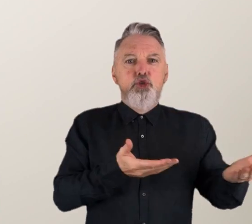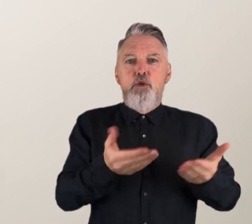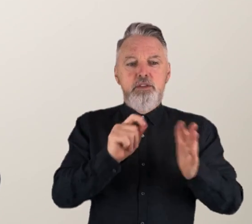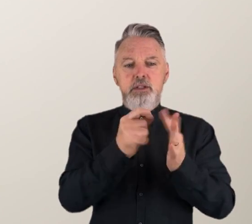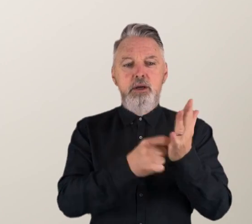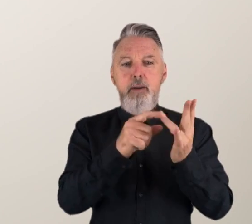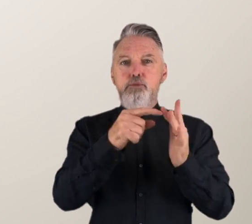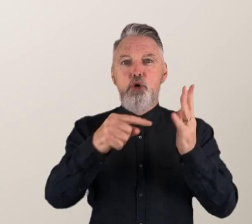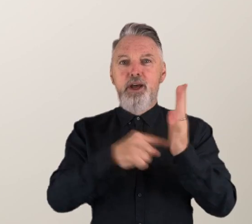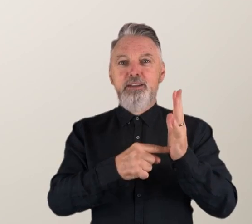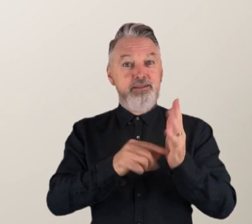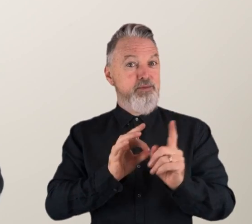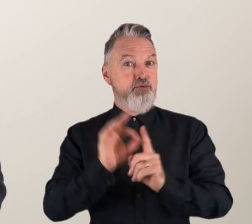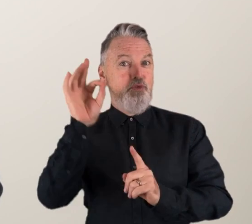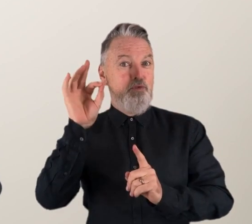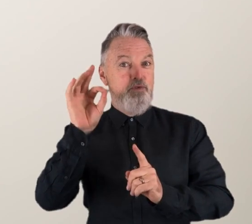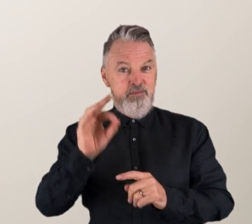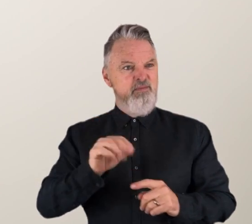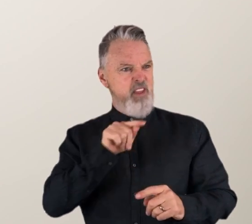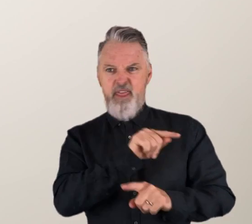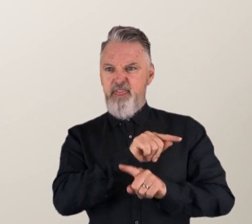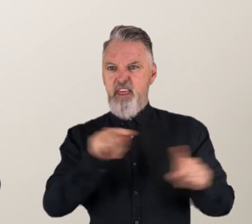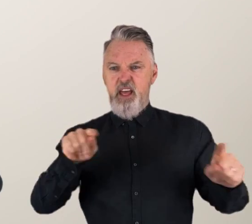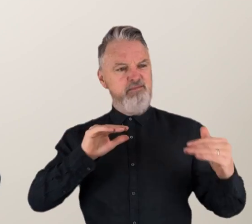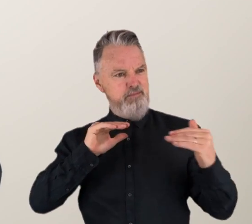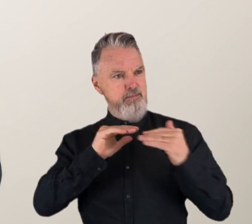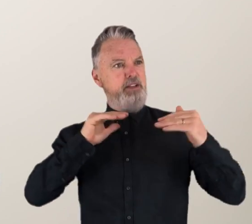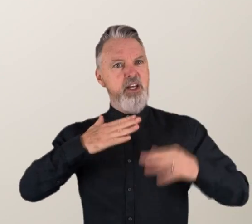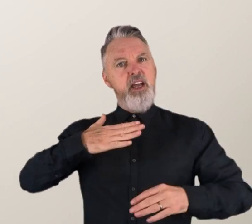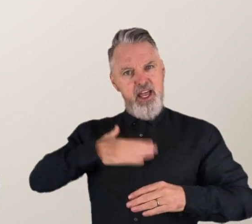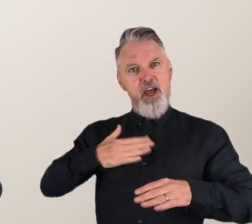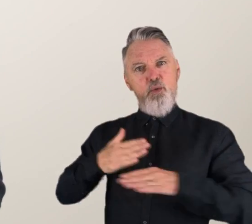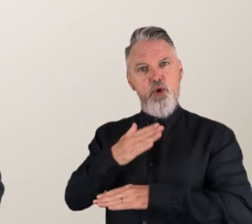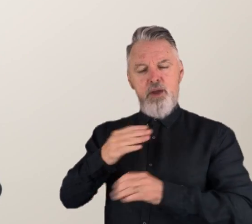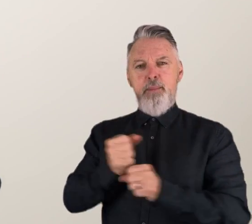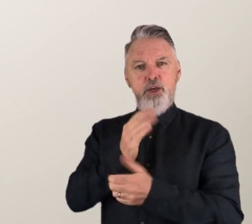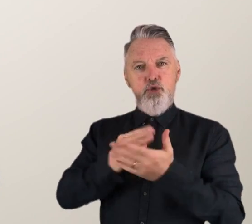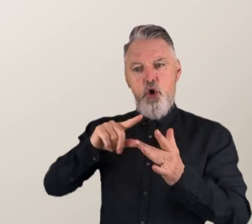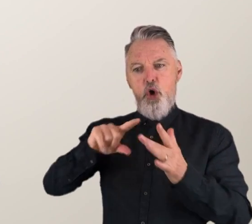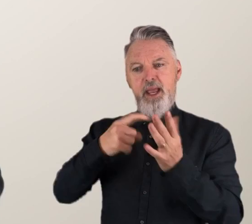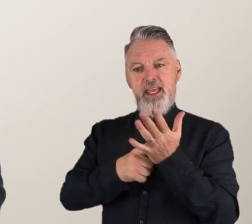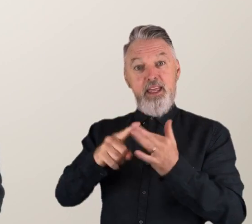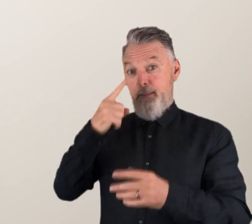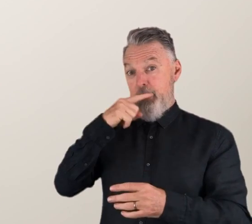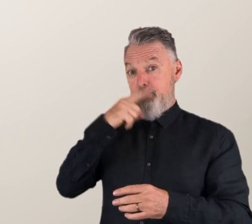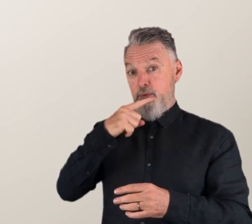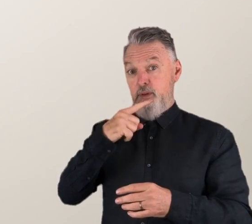This investment aligns with our vision to provide best in class services to iCare participants particularly those living with an acquired brain injury